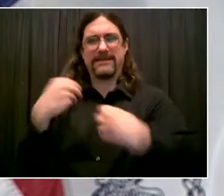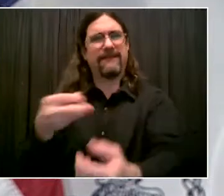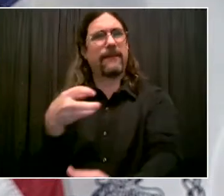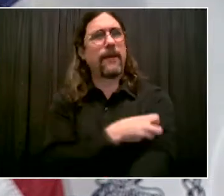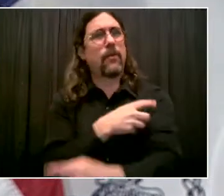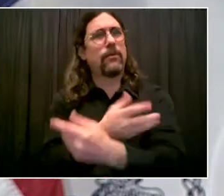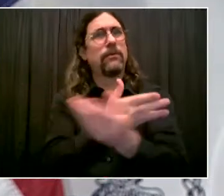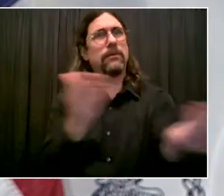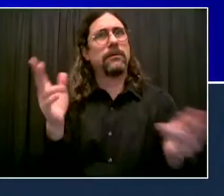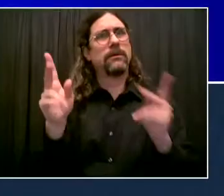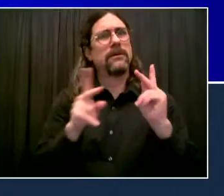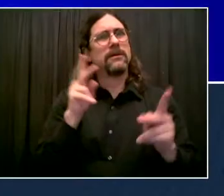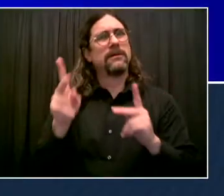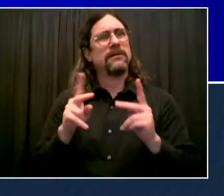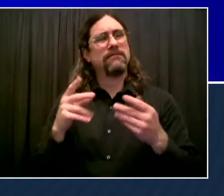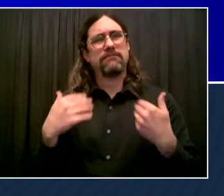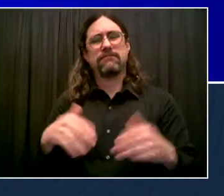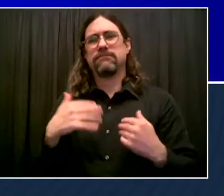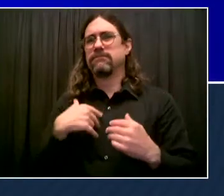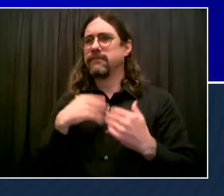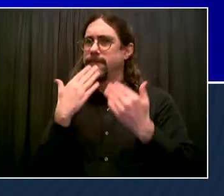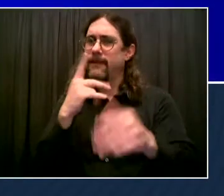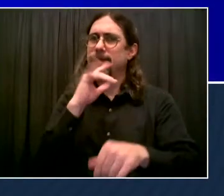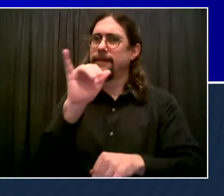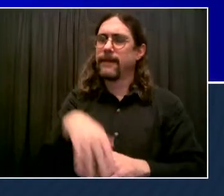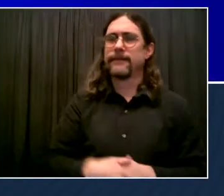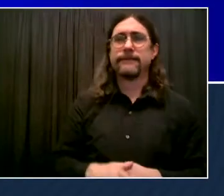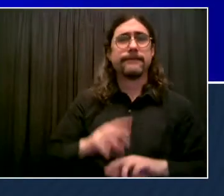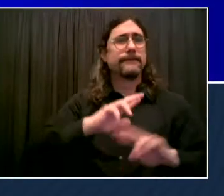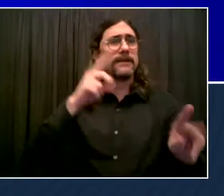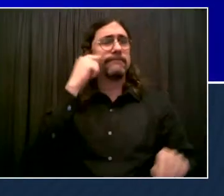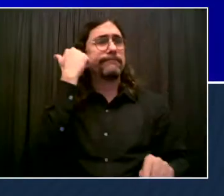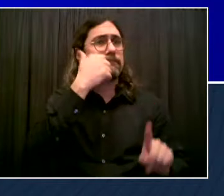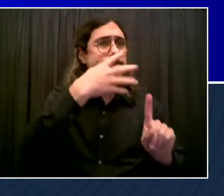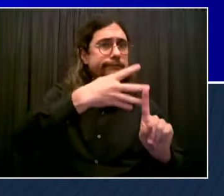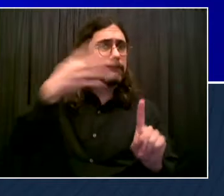I REALLY THANK YOU FOR THAT. THANK YOU FOR YOUR SUPPORT OF